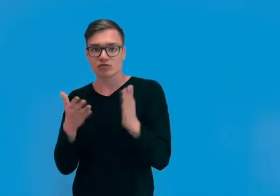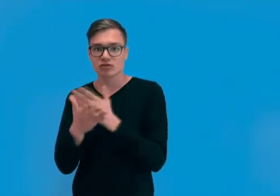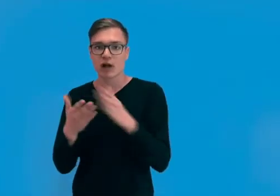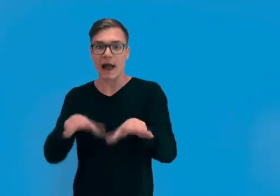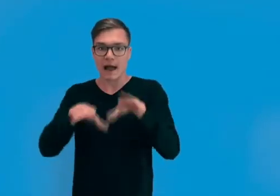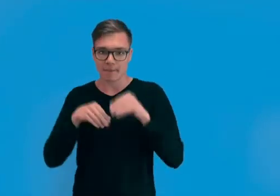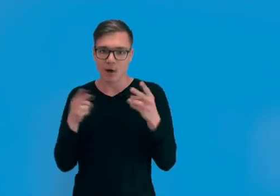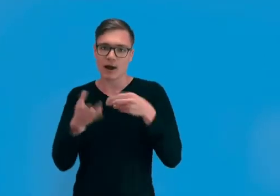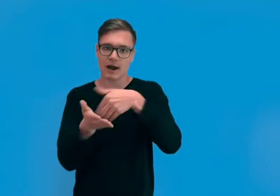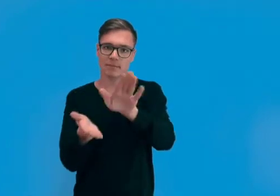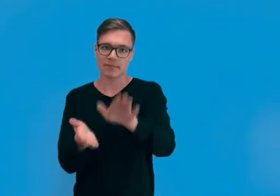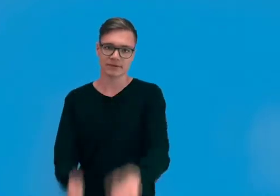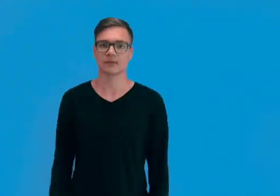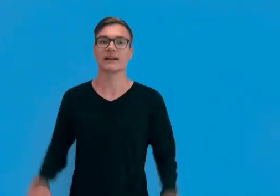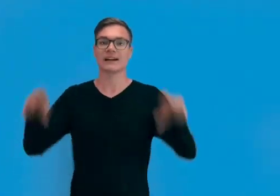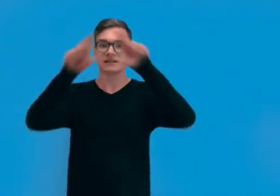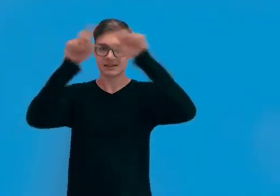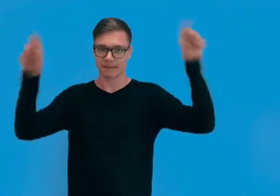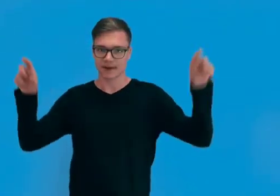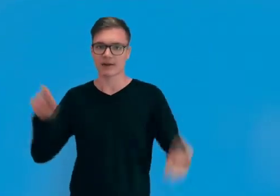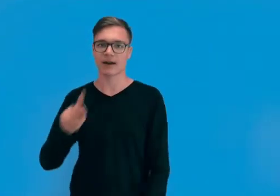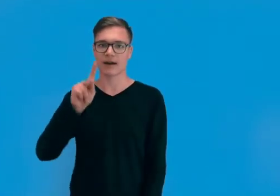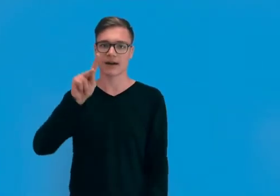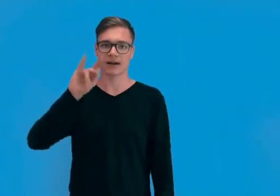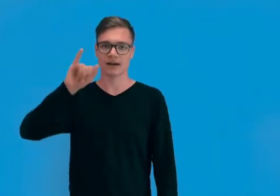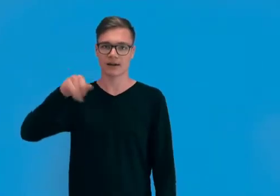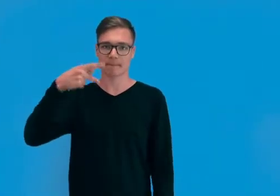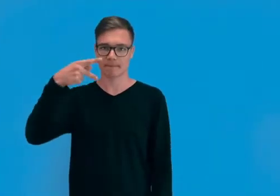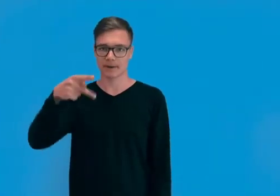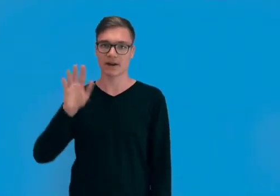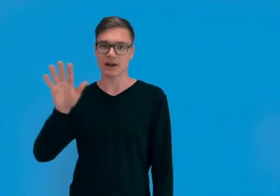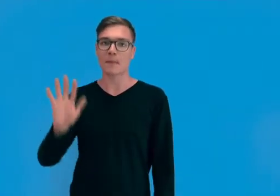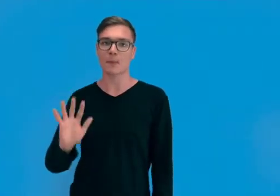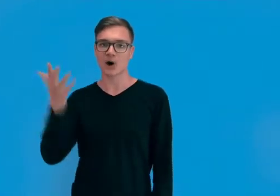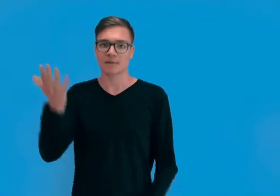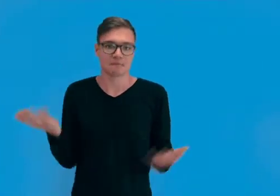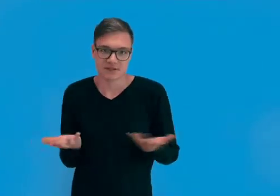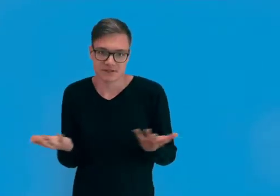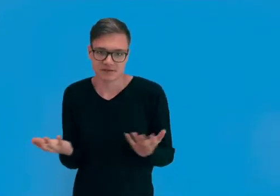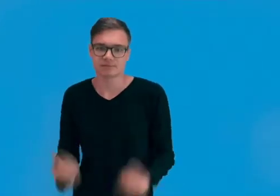which are accepted or rejected. What are the achievements of the KJP?